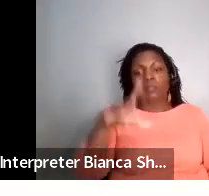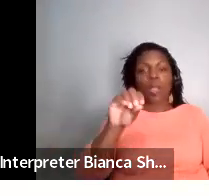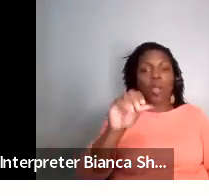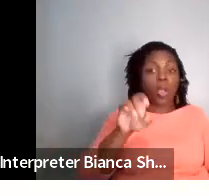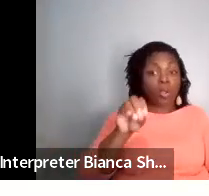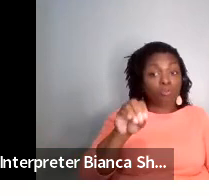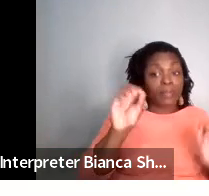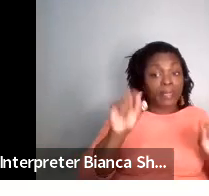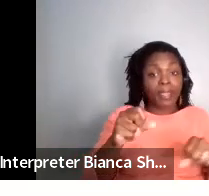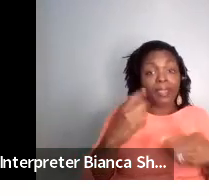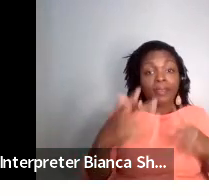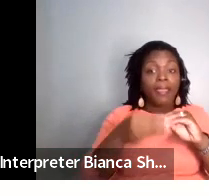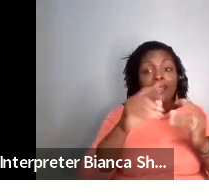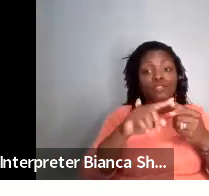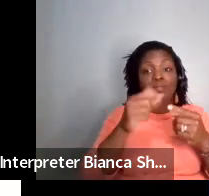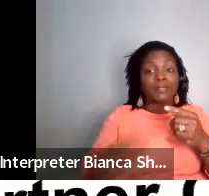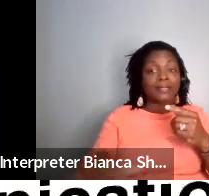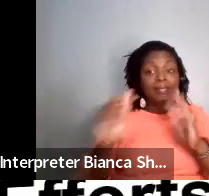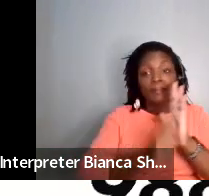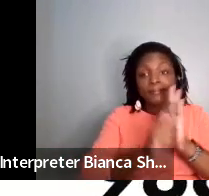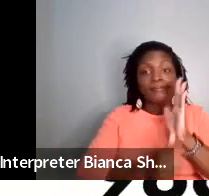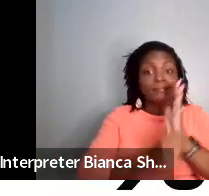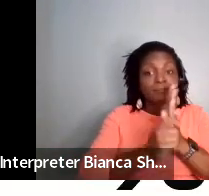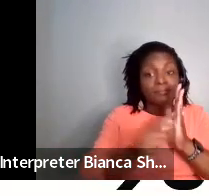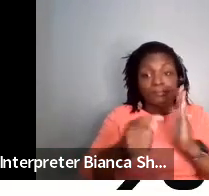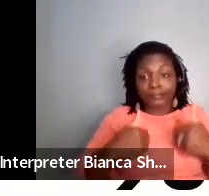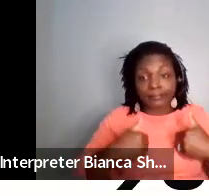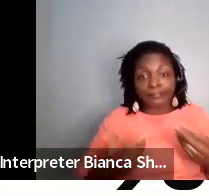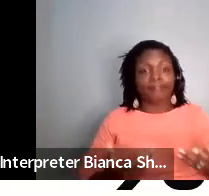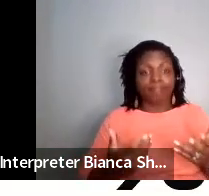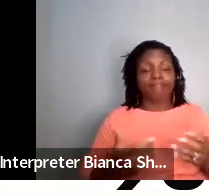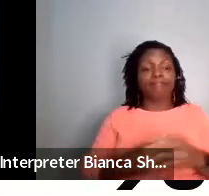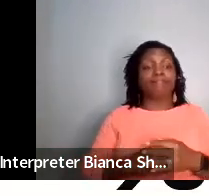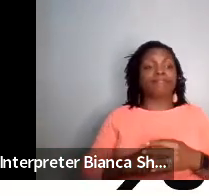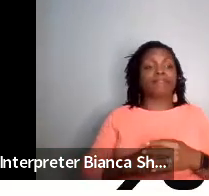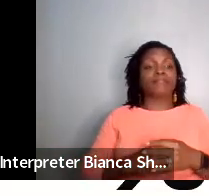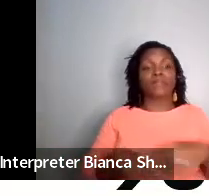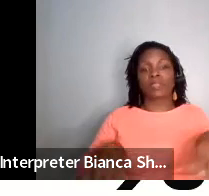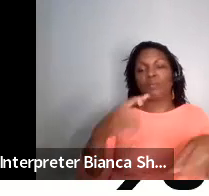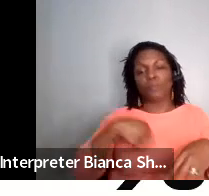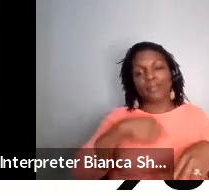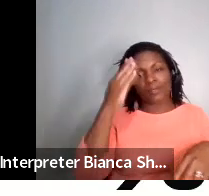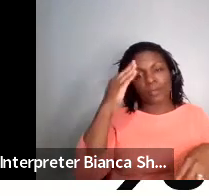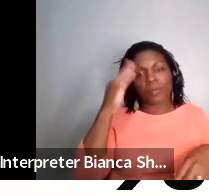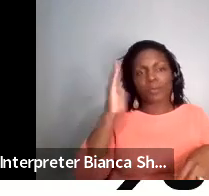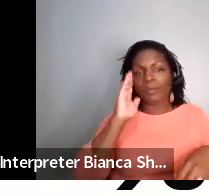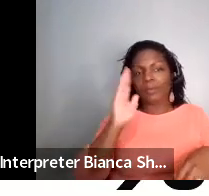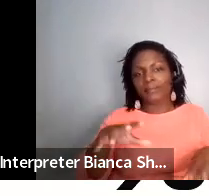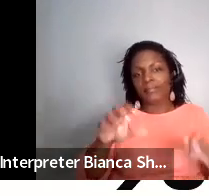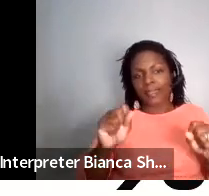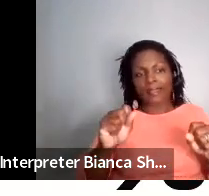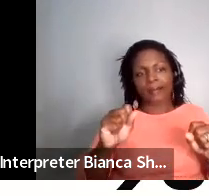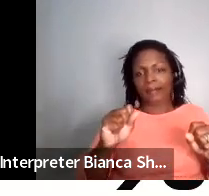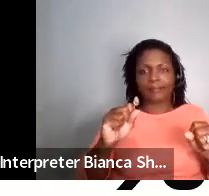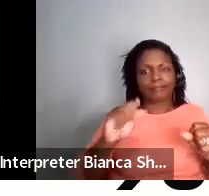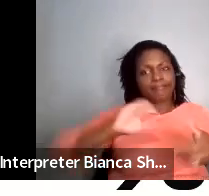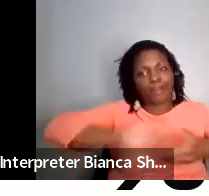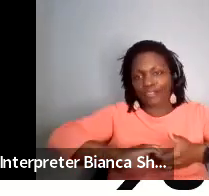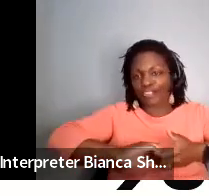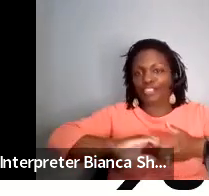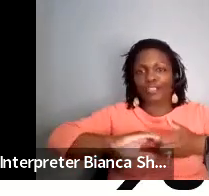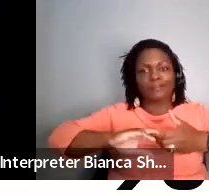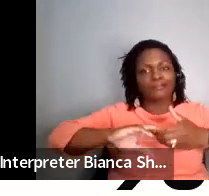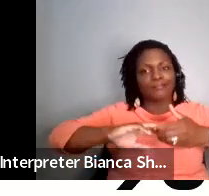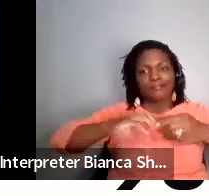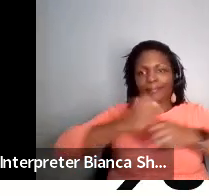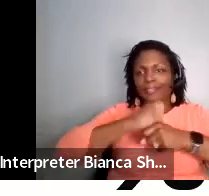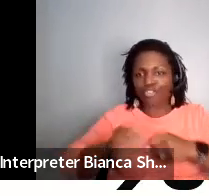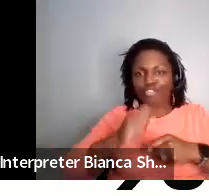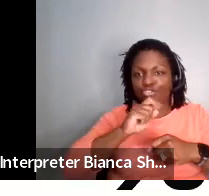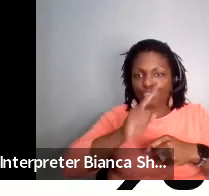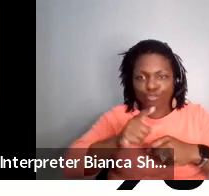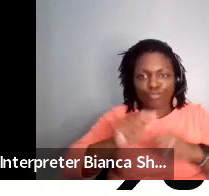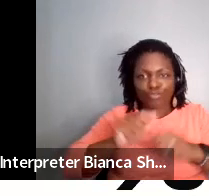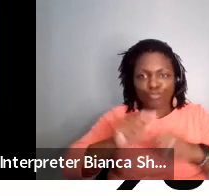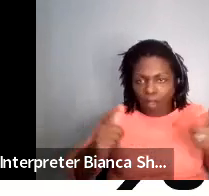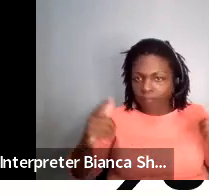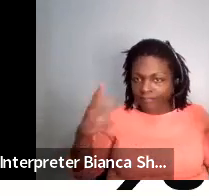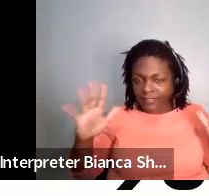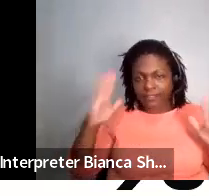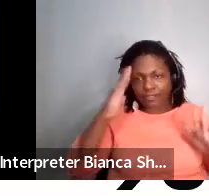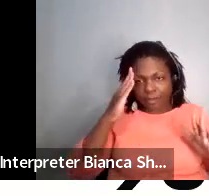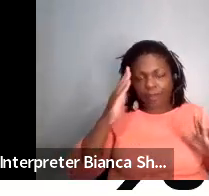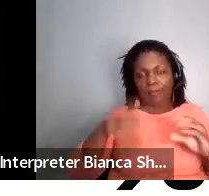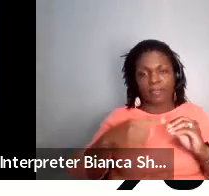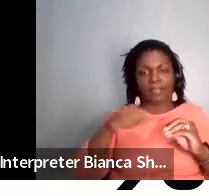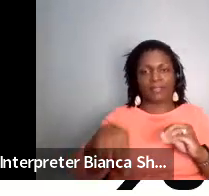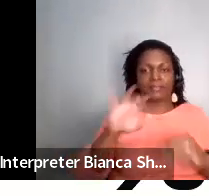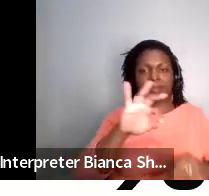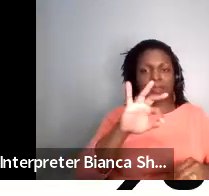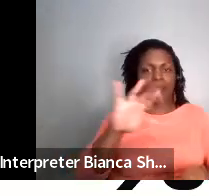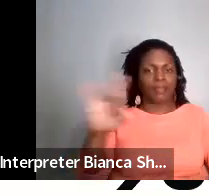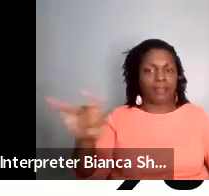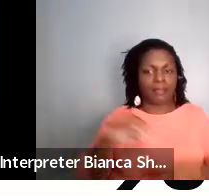That can be added to any printed materials and again, we know that it's gonna take a partnership to get the word out about 980, and we want everyone to be having to have the same narrative and